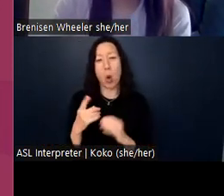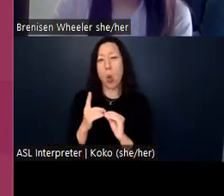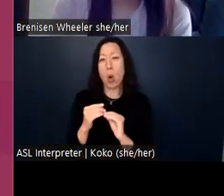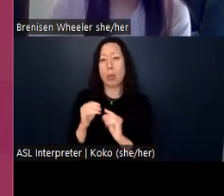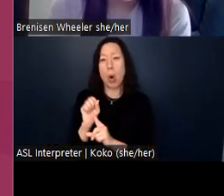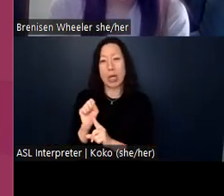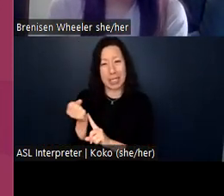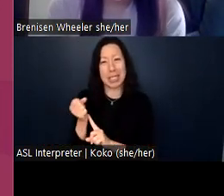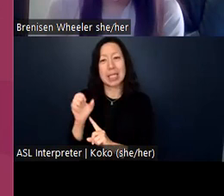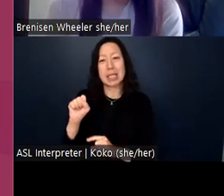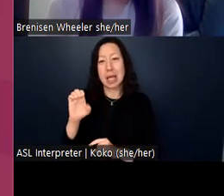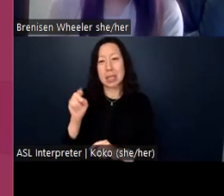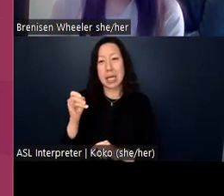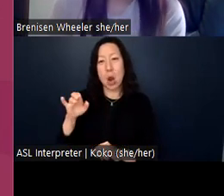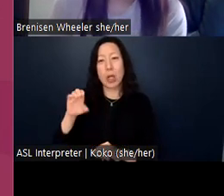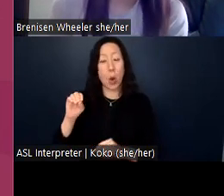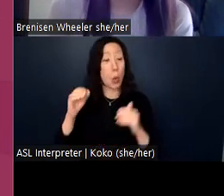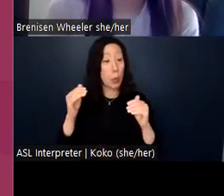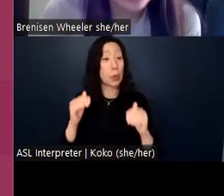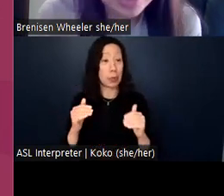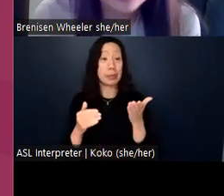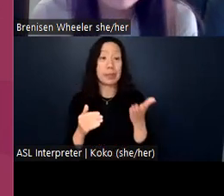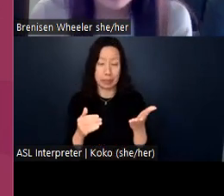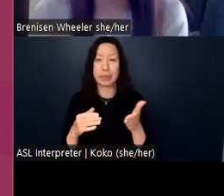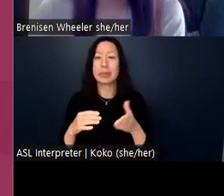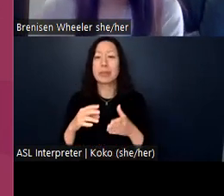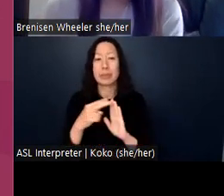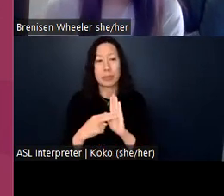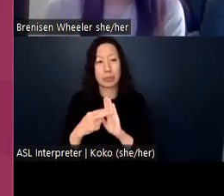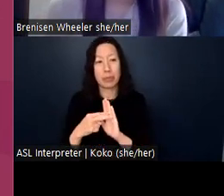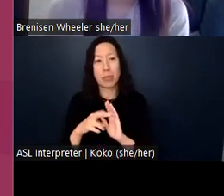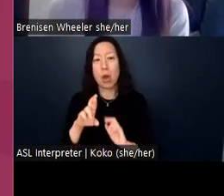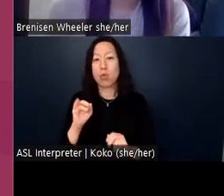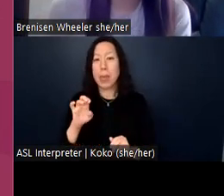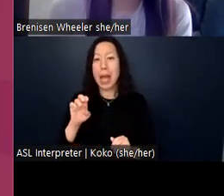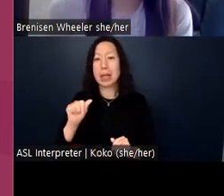next scenario is the following: Rebecca and Janet Matt at the Mall when they first began